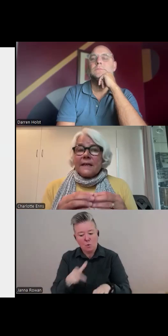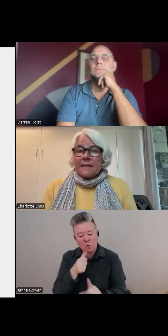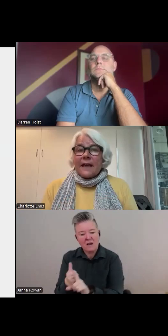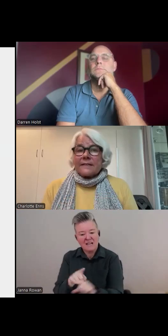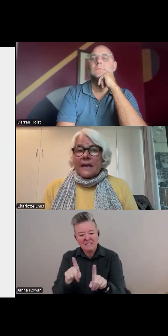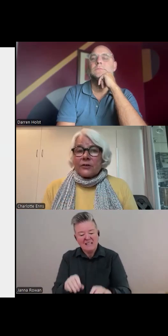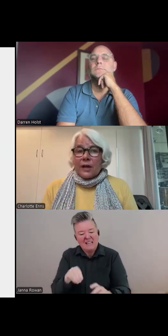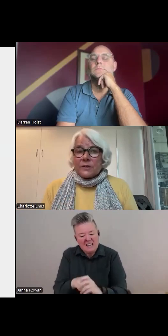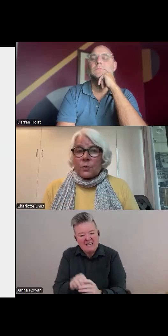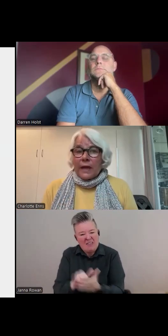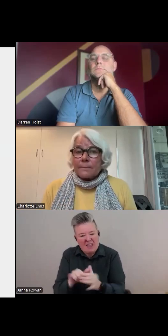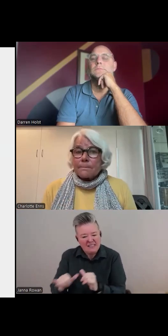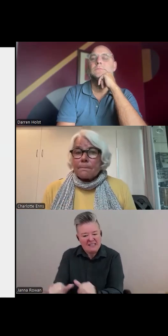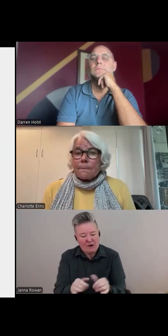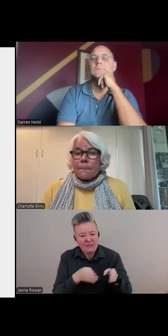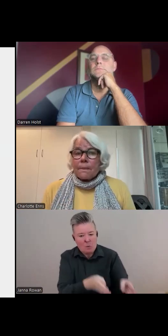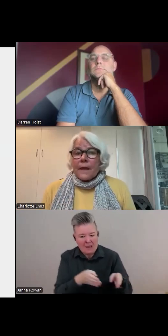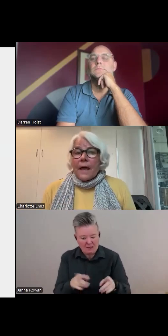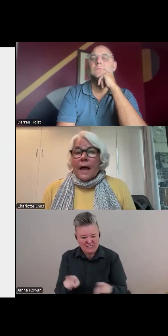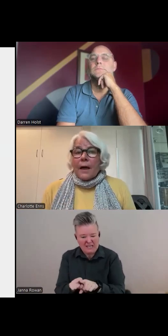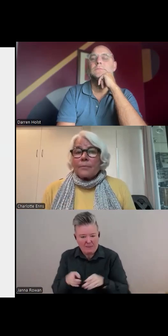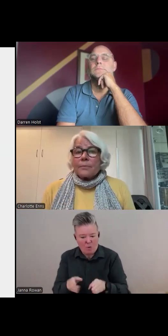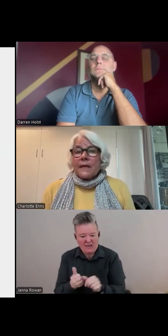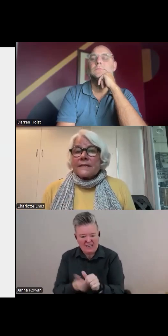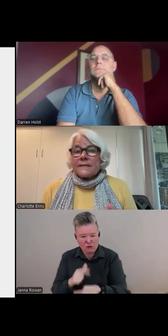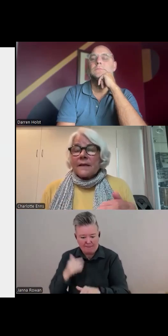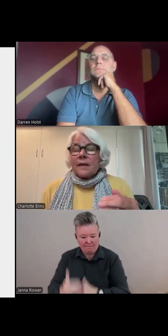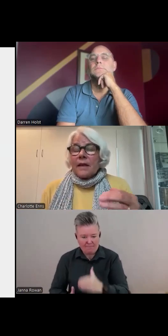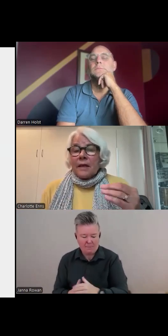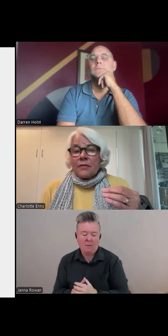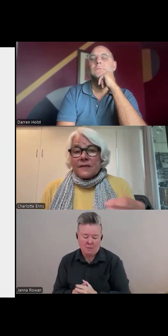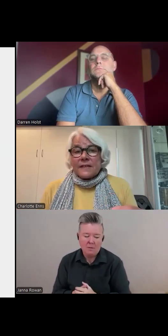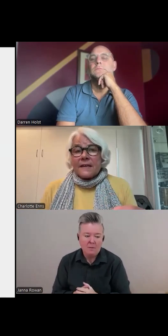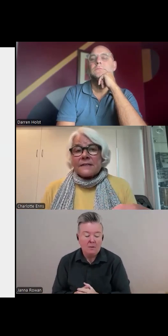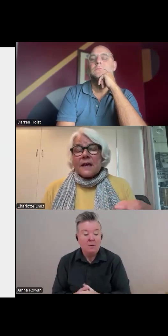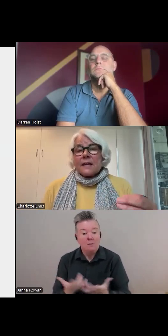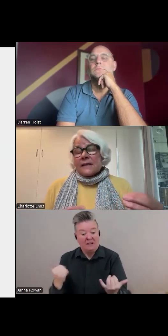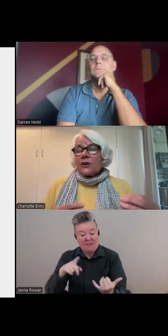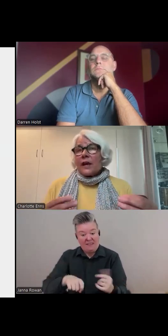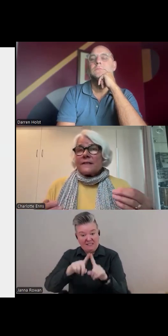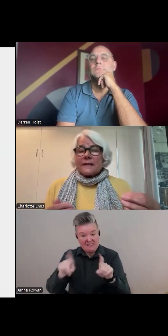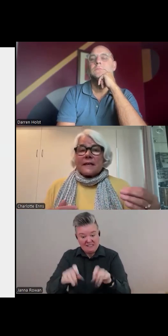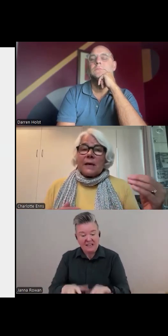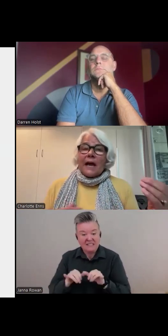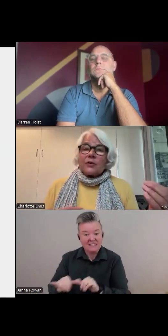in that standardized way. It's-- this test-- Standardized tests can be either